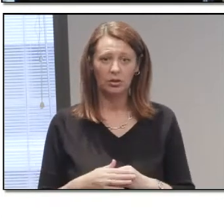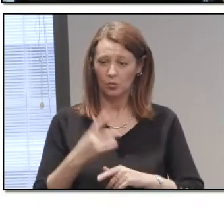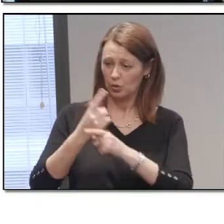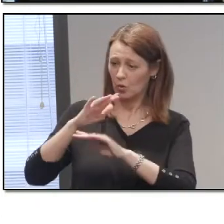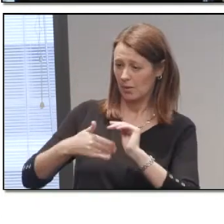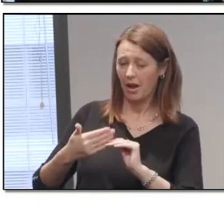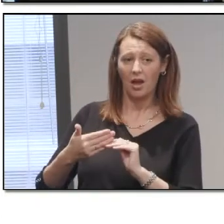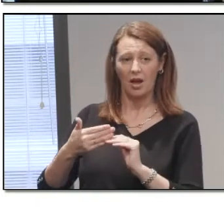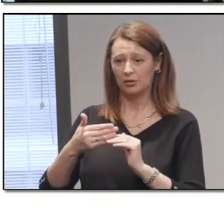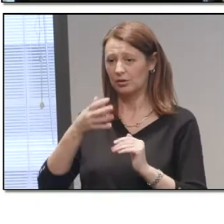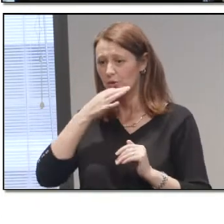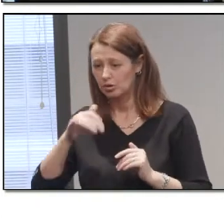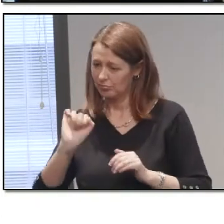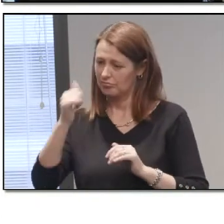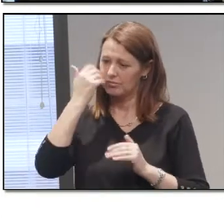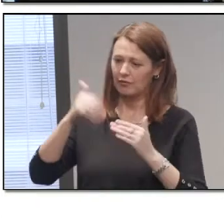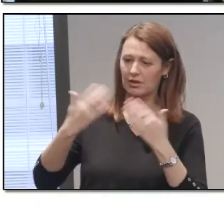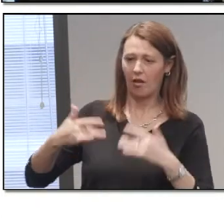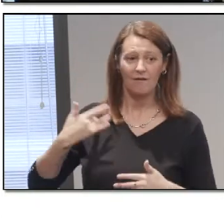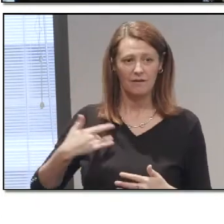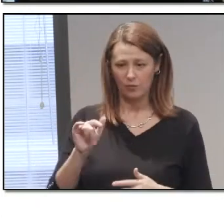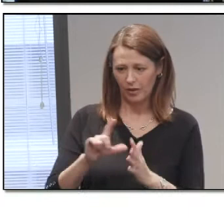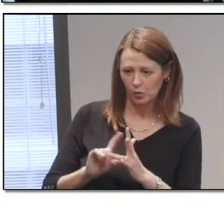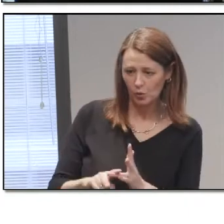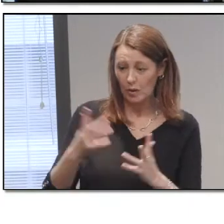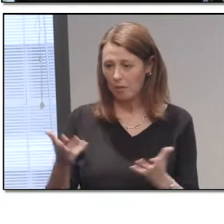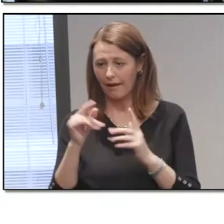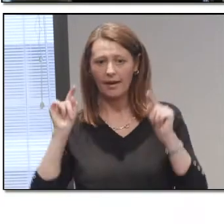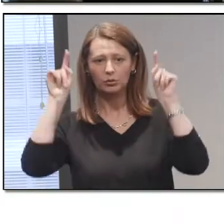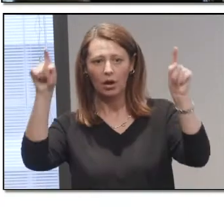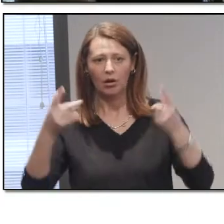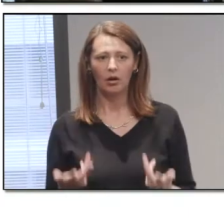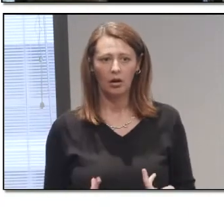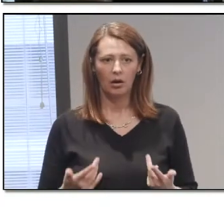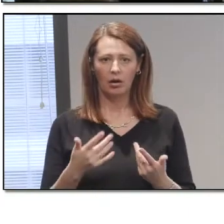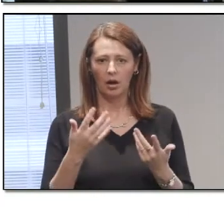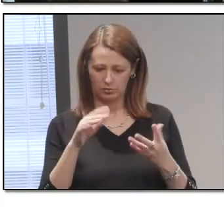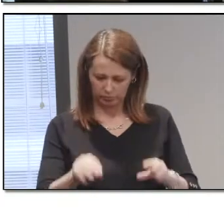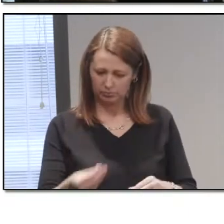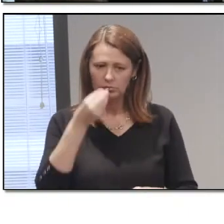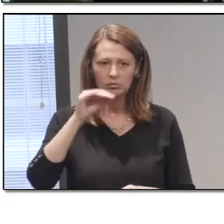day-to-day lives in in you know playing outside hand-to-mouth activity etc or putting things in